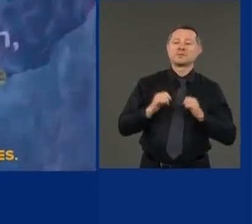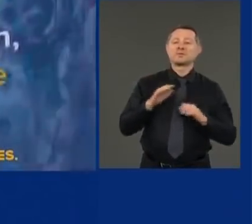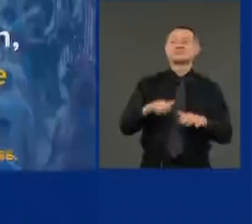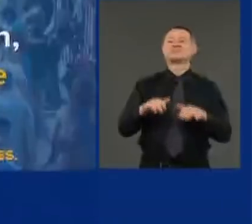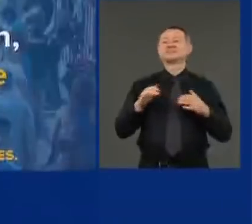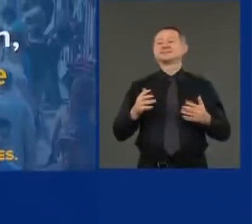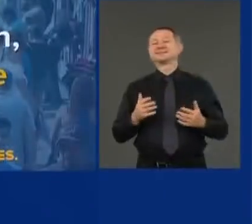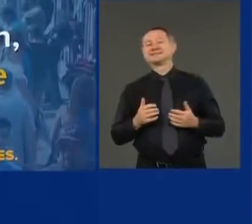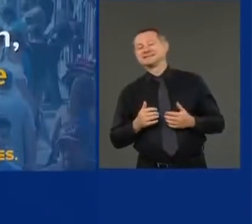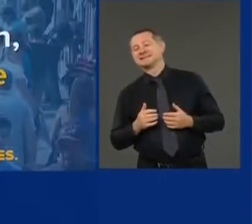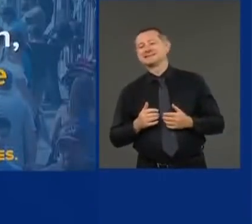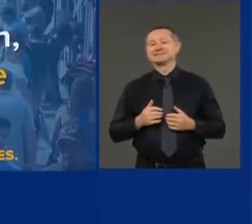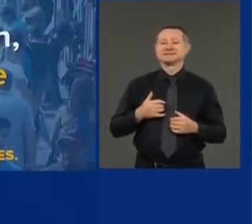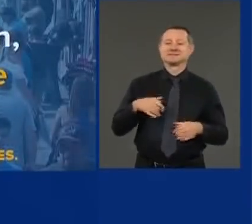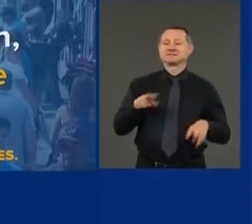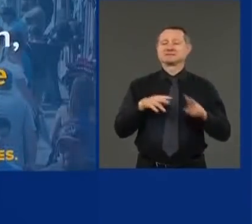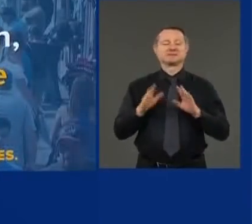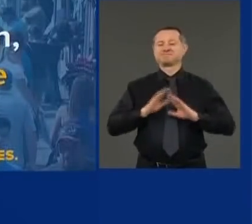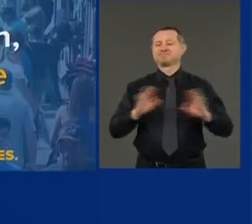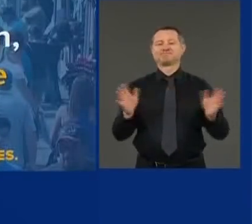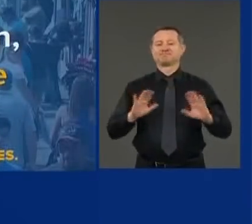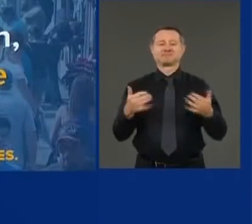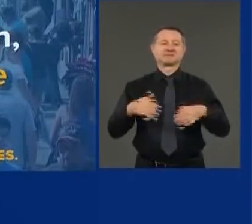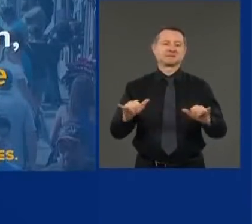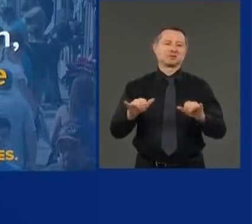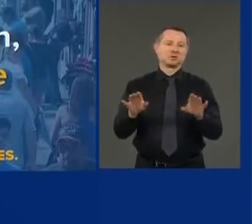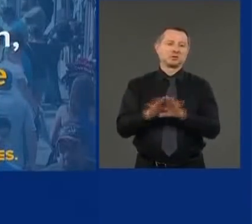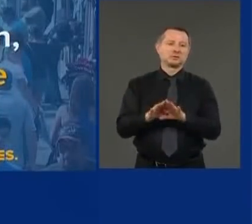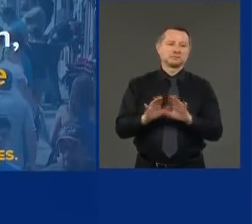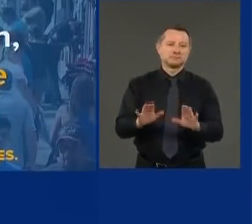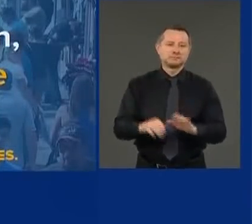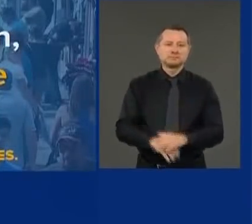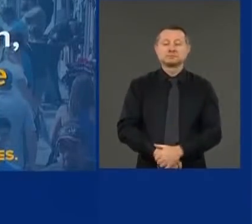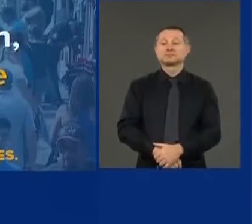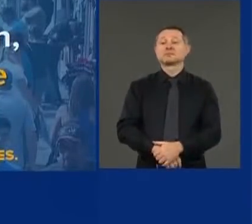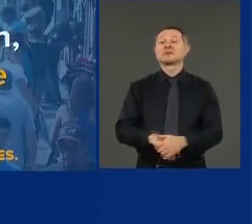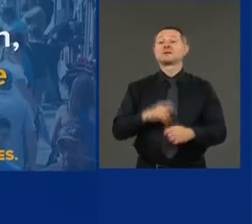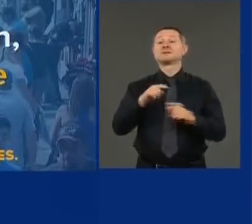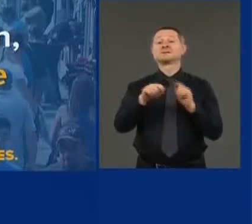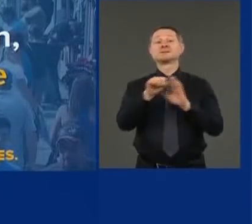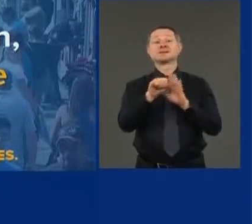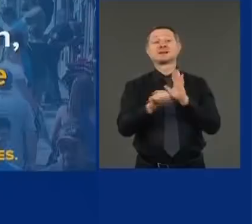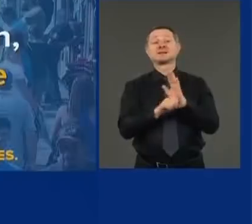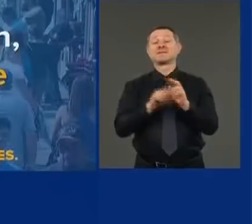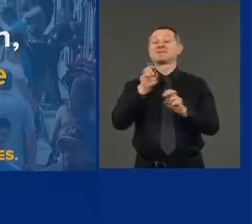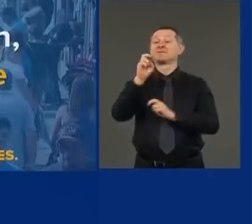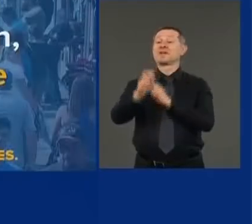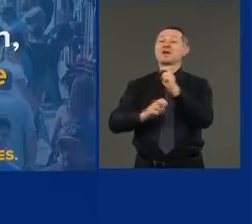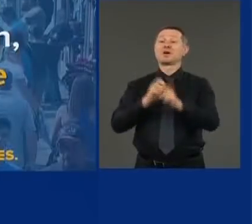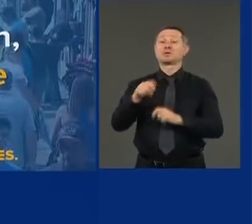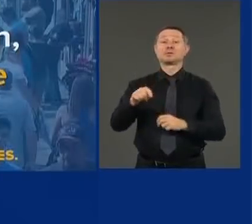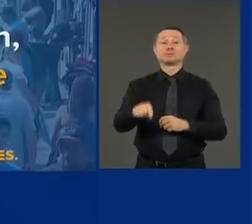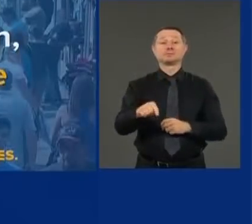NOT OFTEN, BUT SOMETIMES IT IS. ON CASINOS, MOVIE THEATERS, WE ARE STILL LOOKING AT THE DATA, BUT FOR NOW THEY'RE GOING TO BE